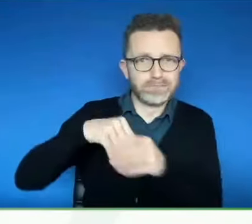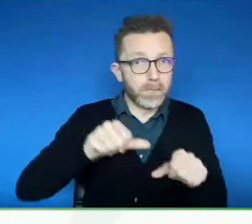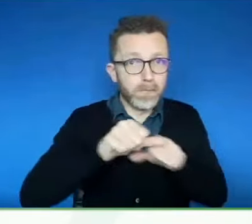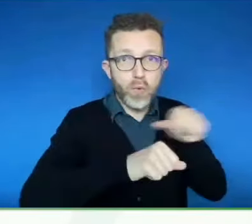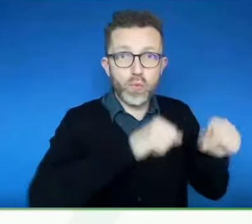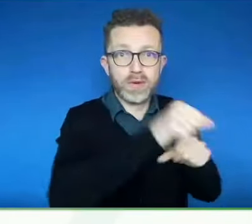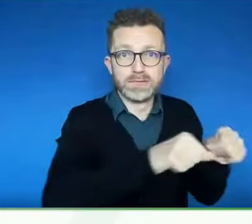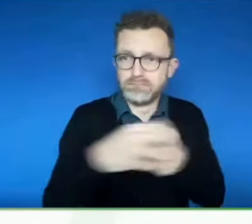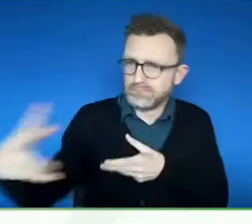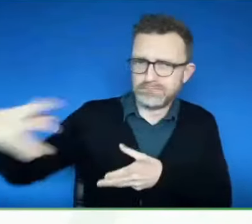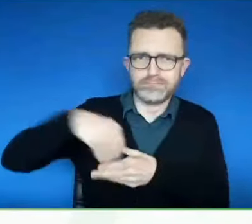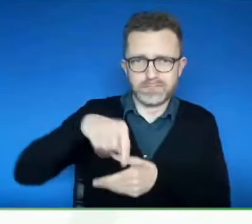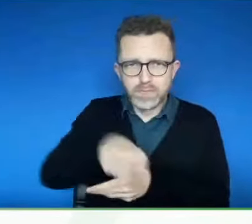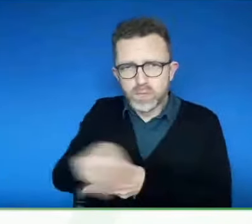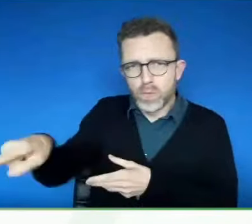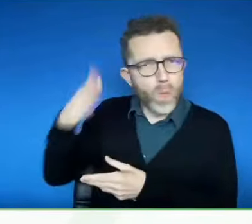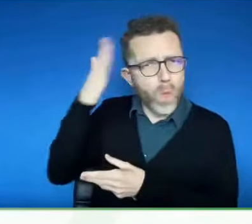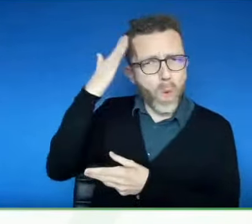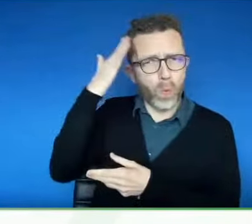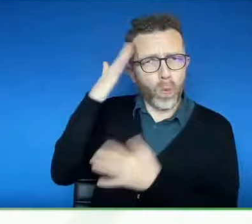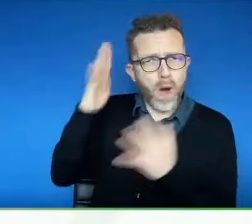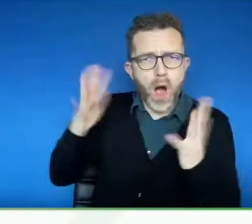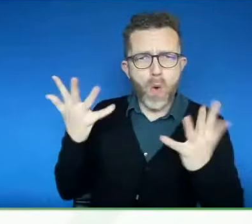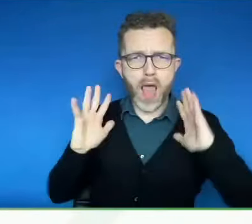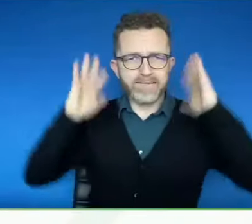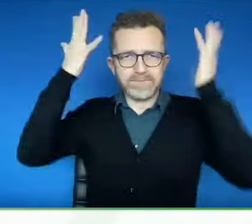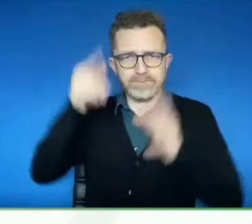We have experimented with different kinds of groups, mixed vs